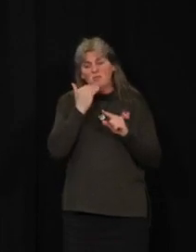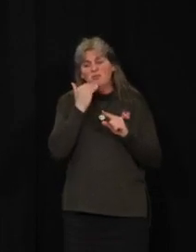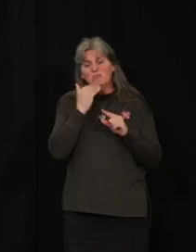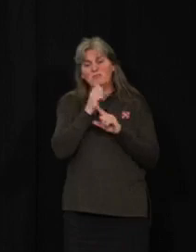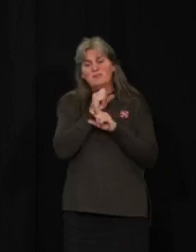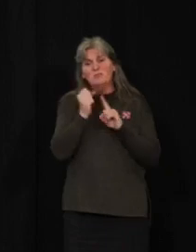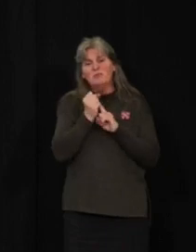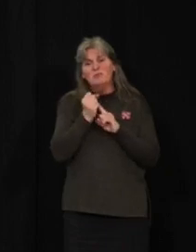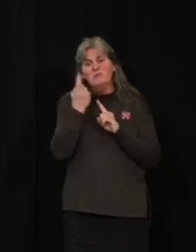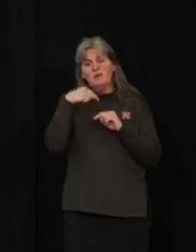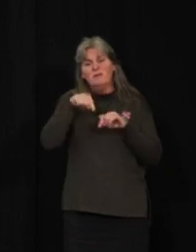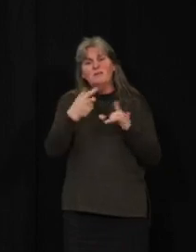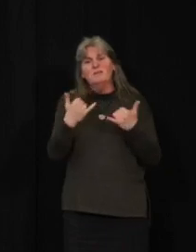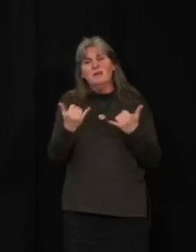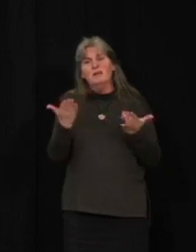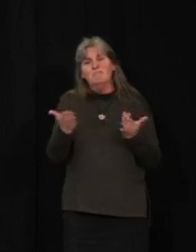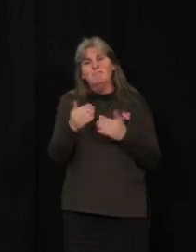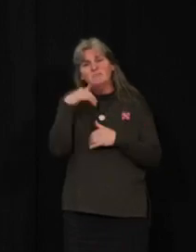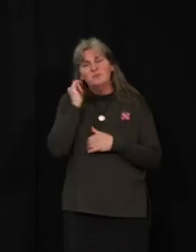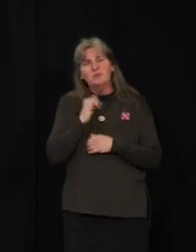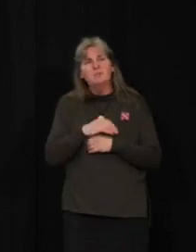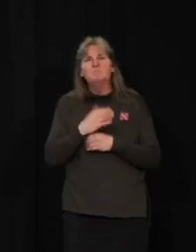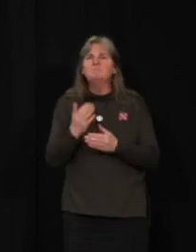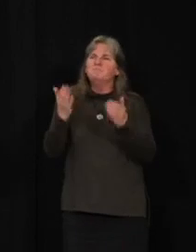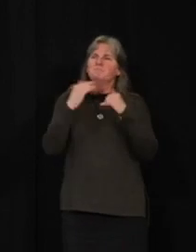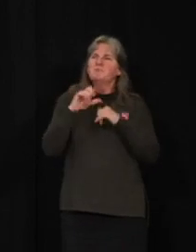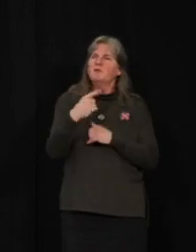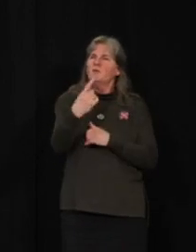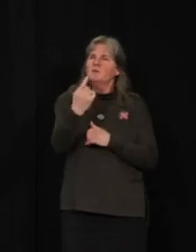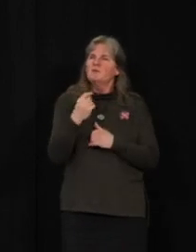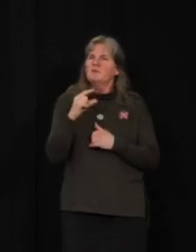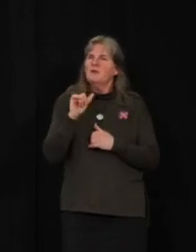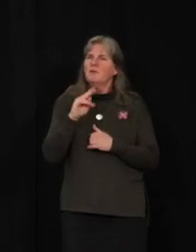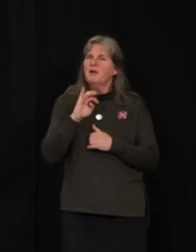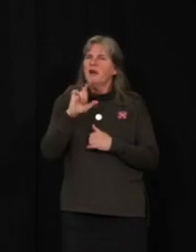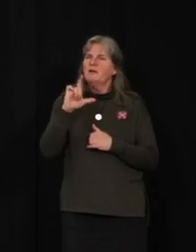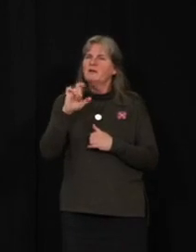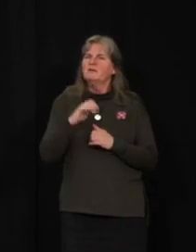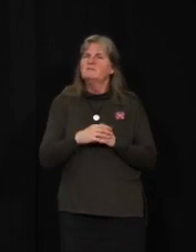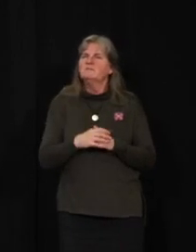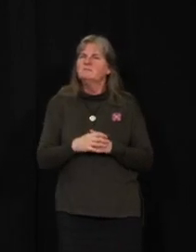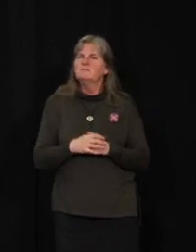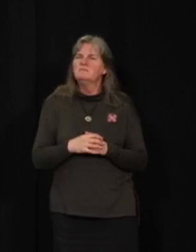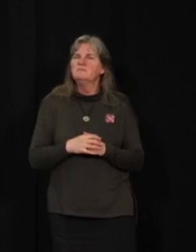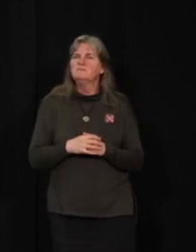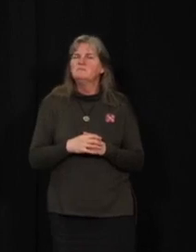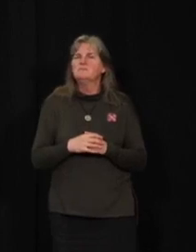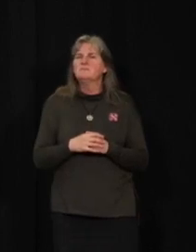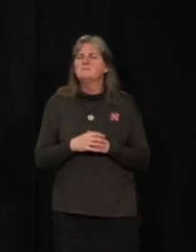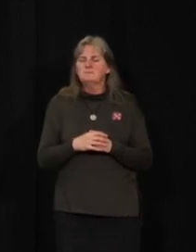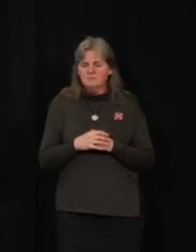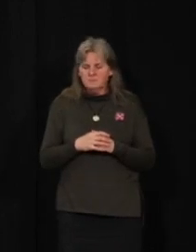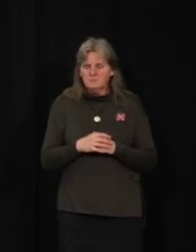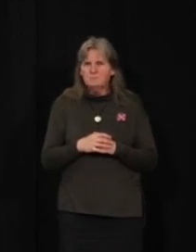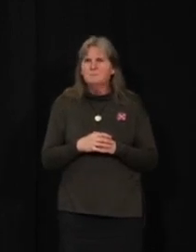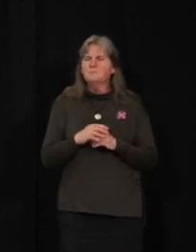Next question Gabrielle? I was asked today if there ae